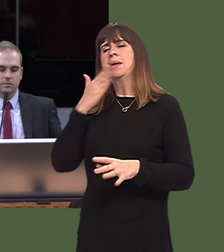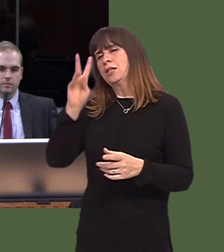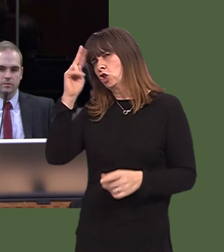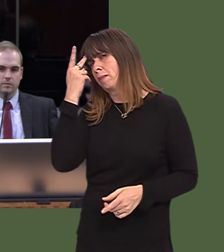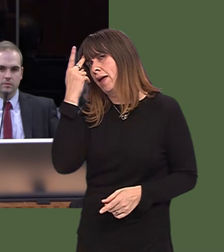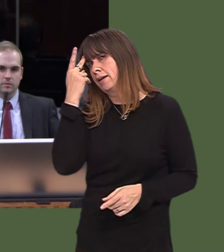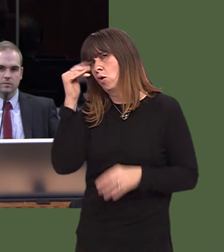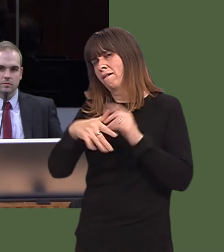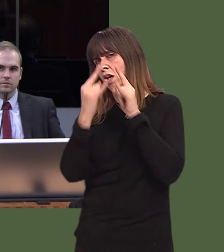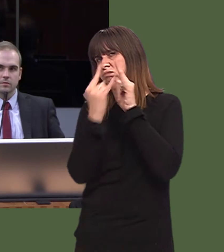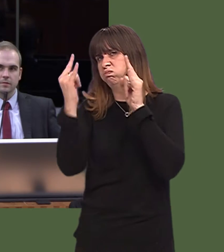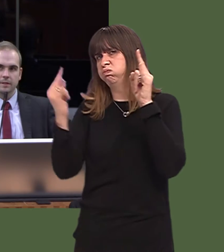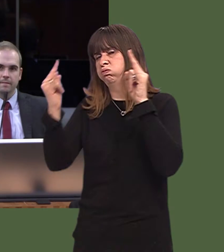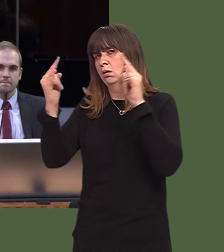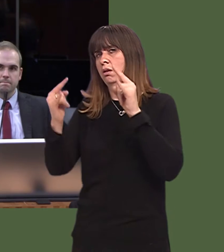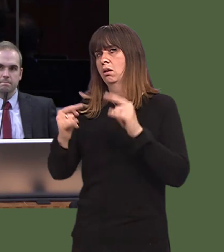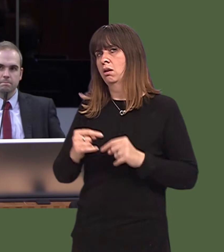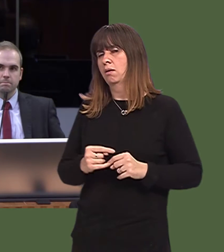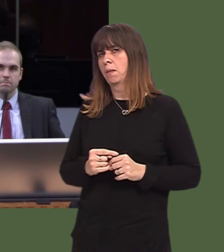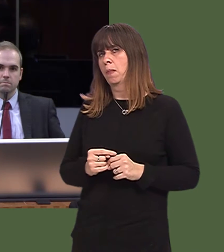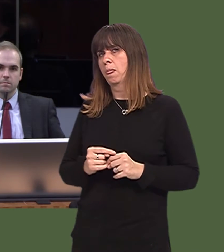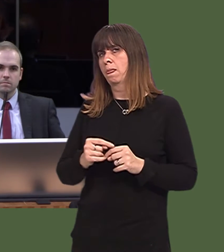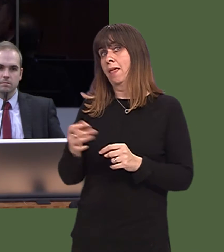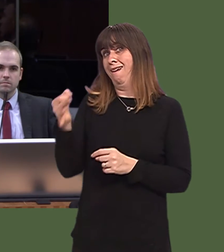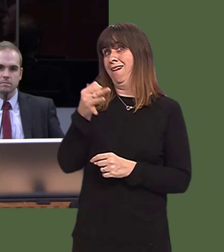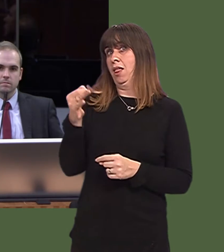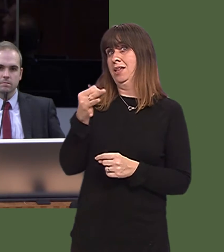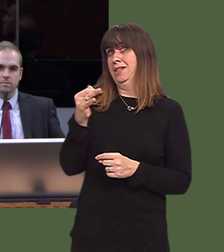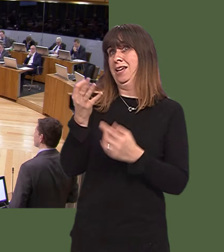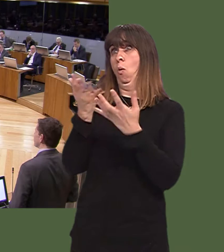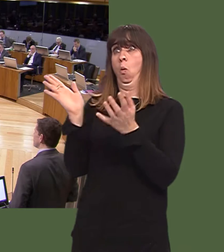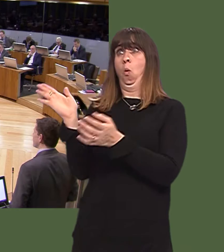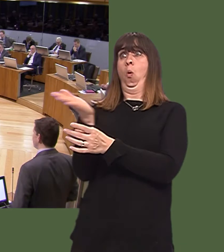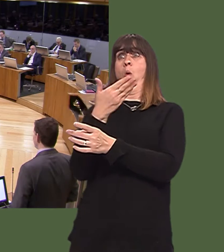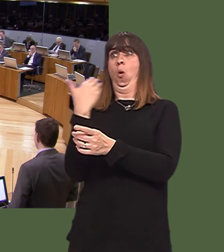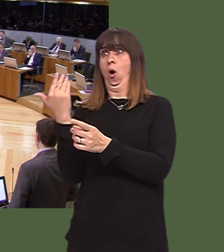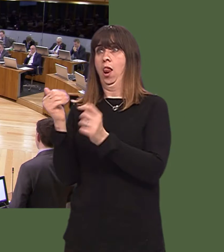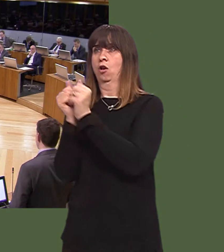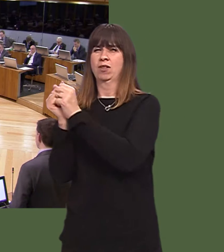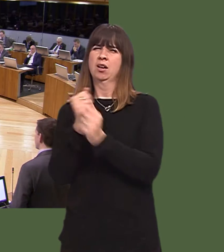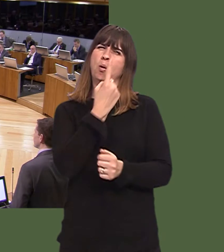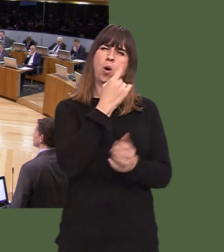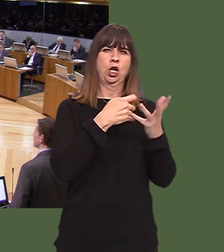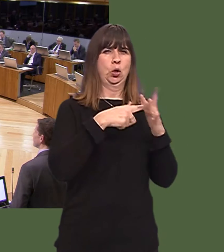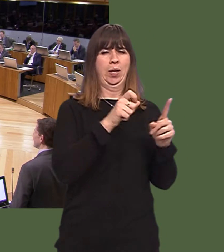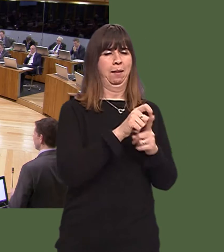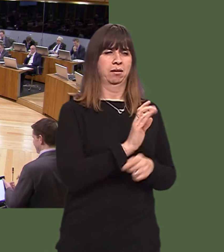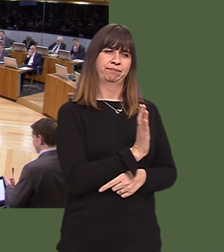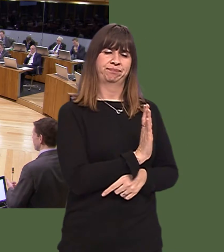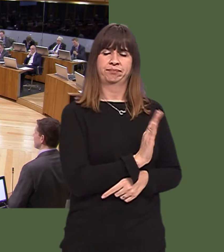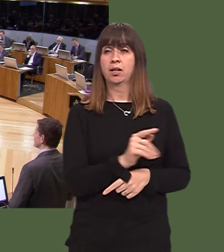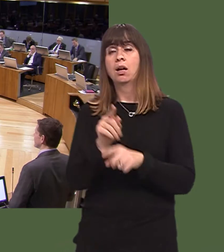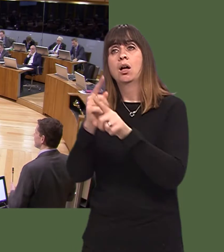Every voice representing Ynys MÙn apart from one UKIP regional Member, and I include here